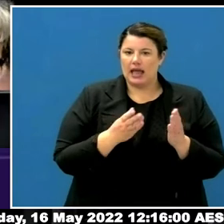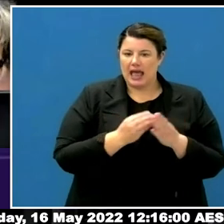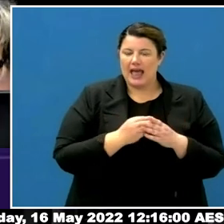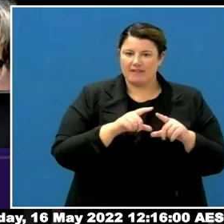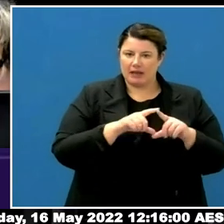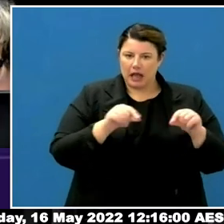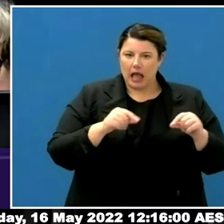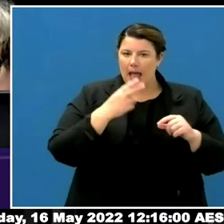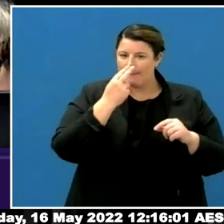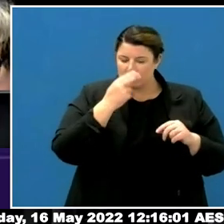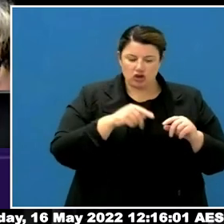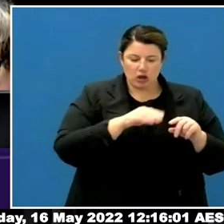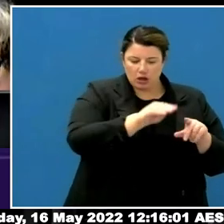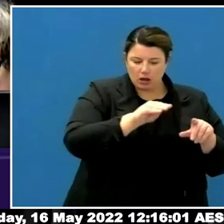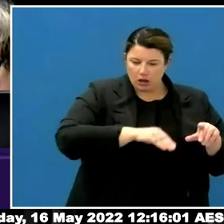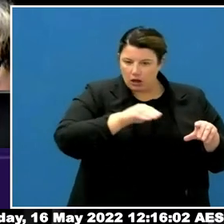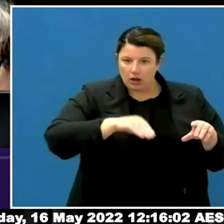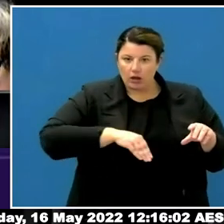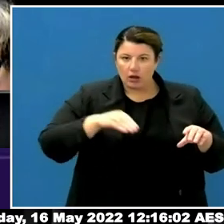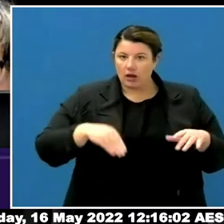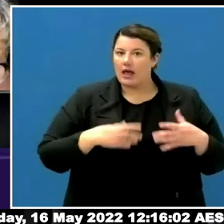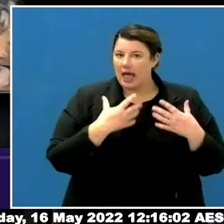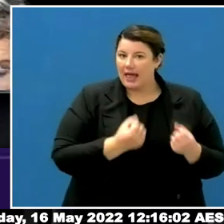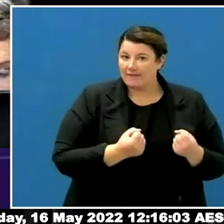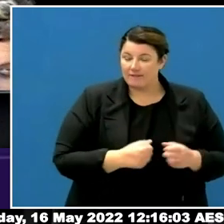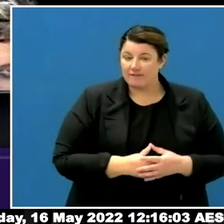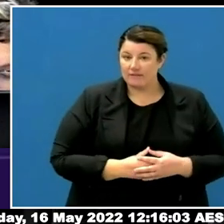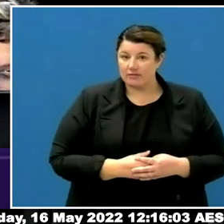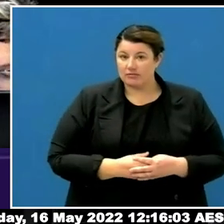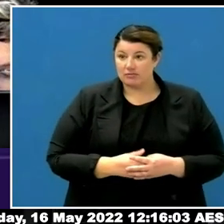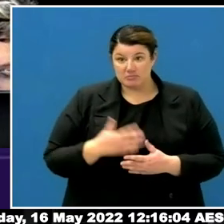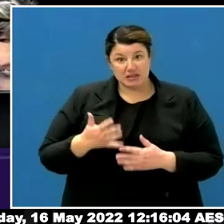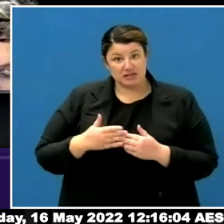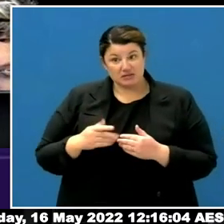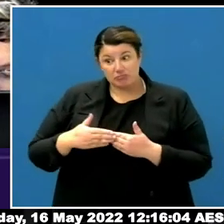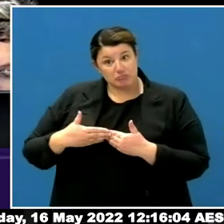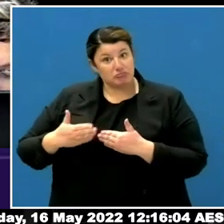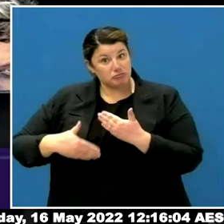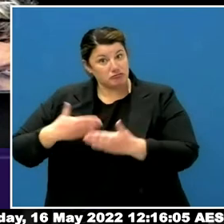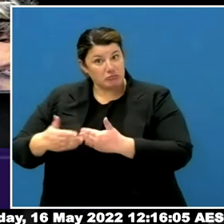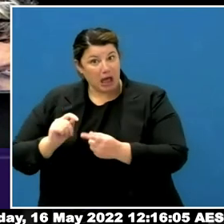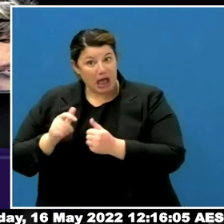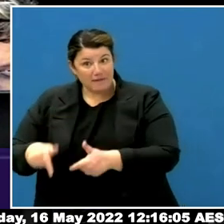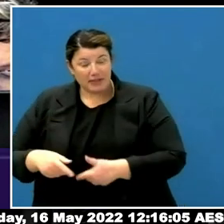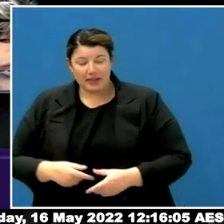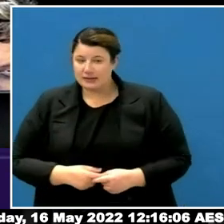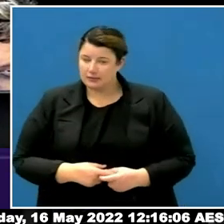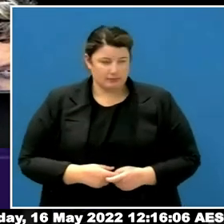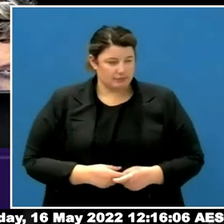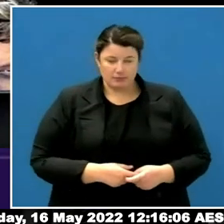Yes. MR FOGARTY: So did those changes last? No. As soon as that Team Leader left, it stopped.